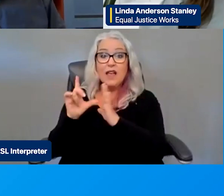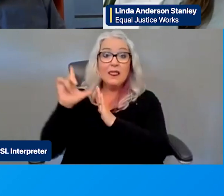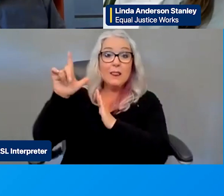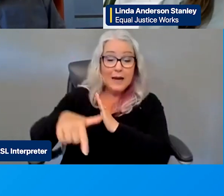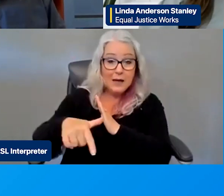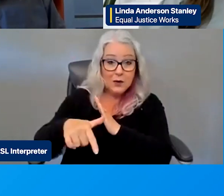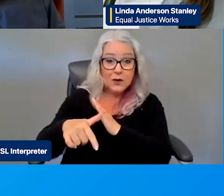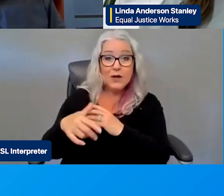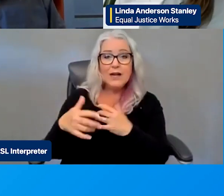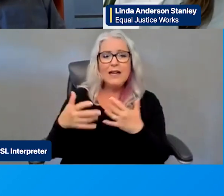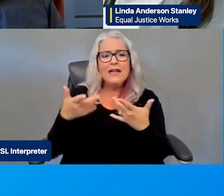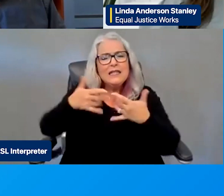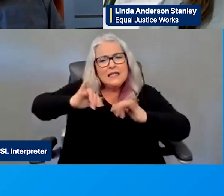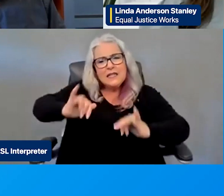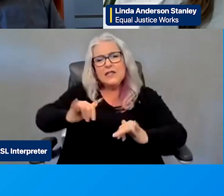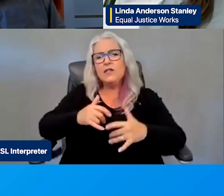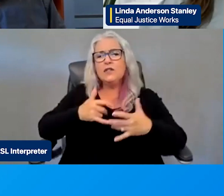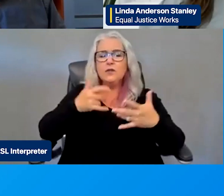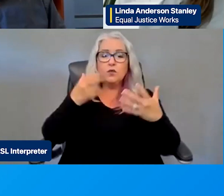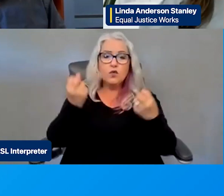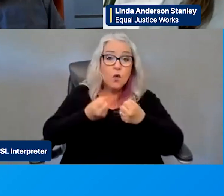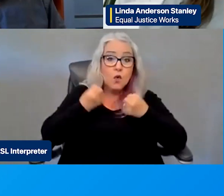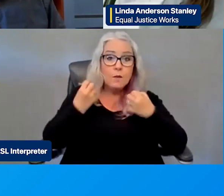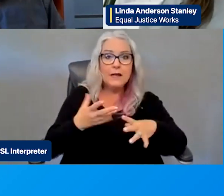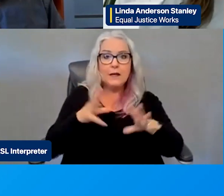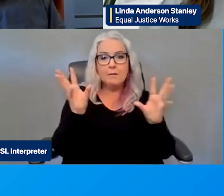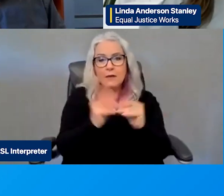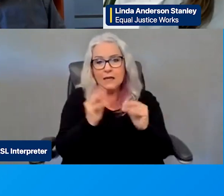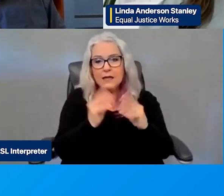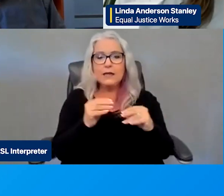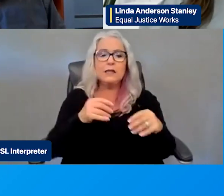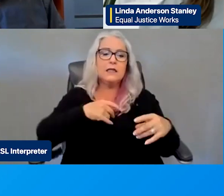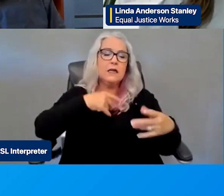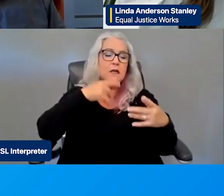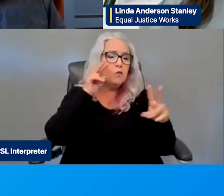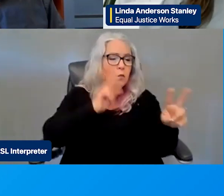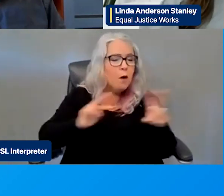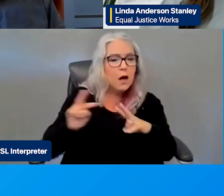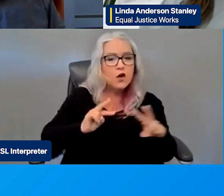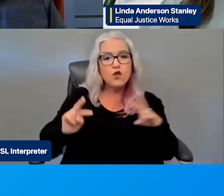monitoring and the meetings, you know, that has to continue.